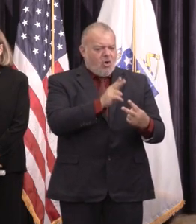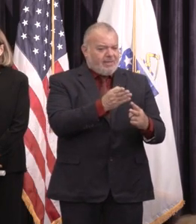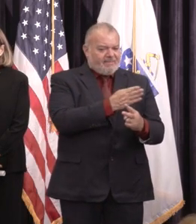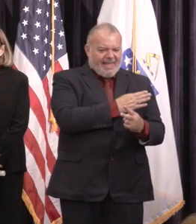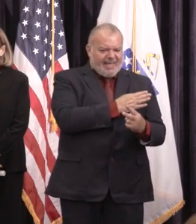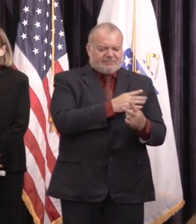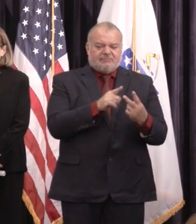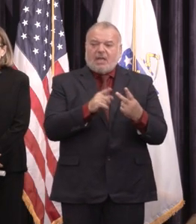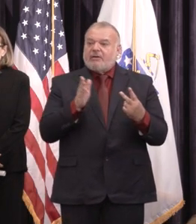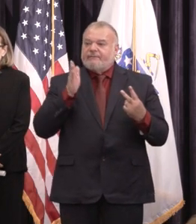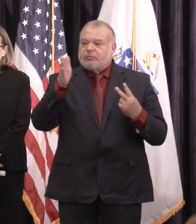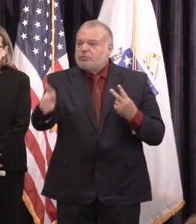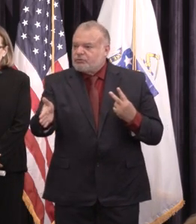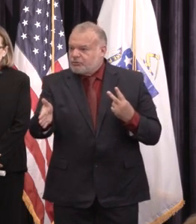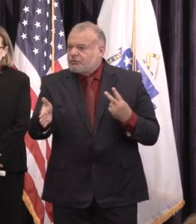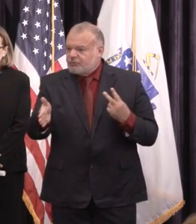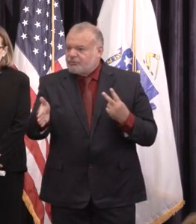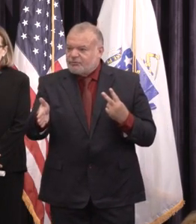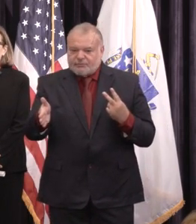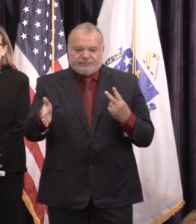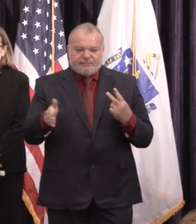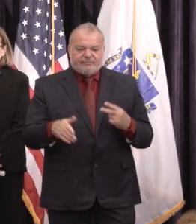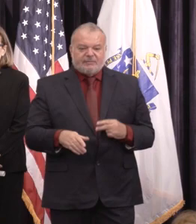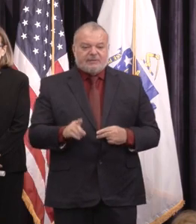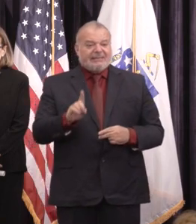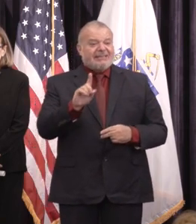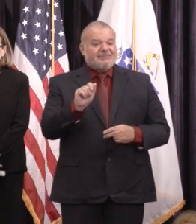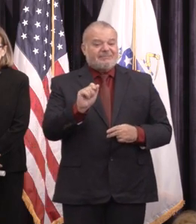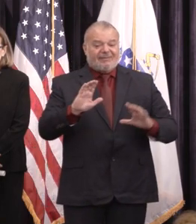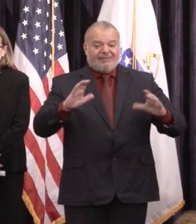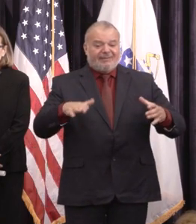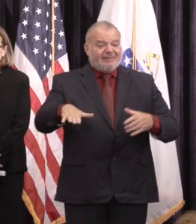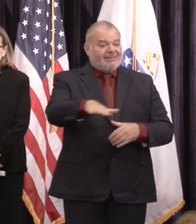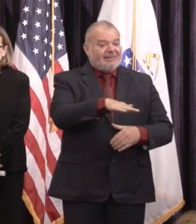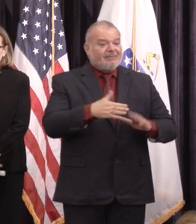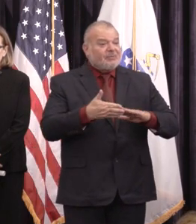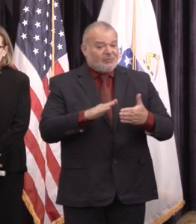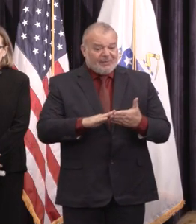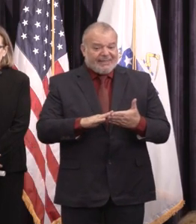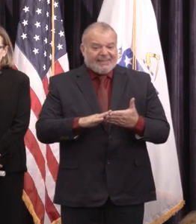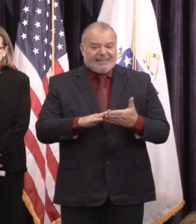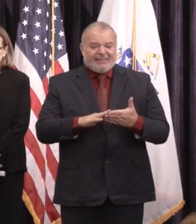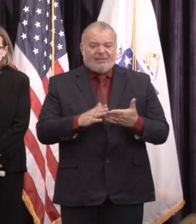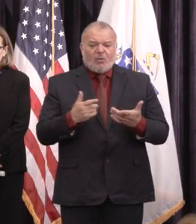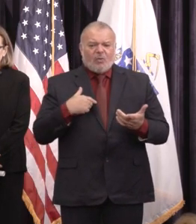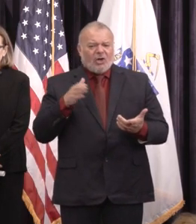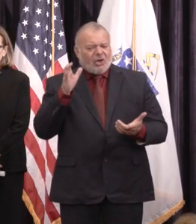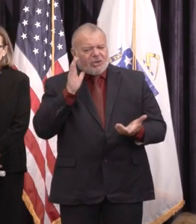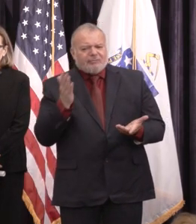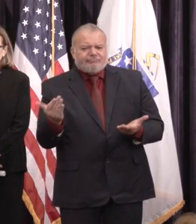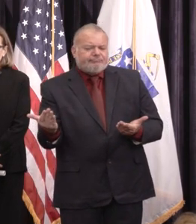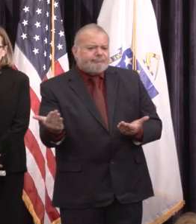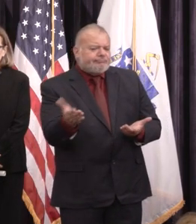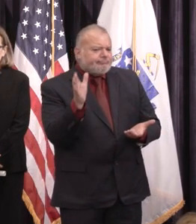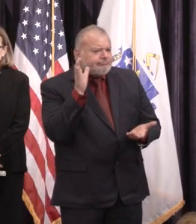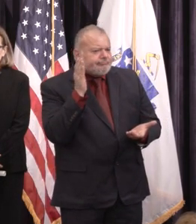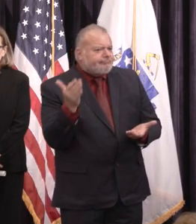to you this: We heard you. We listened to you. We took your advice and we heard you. And what